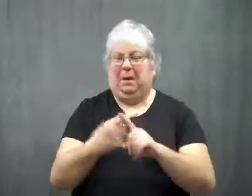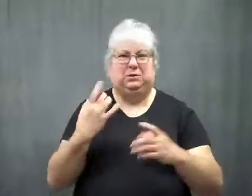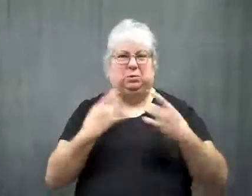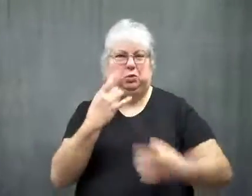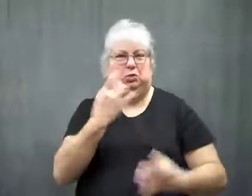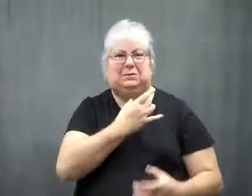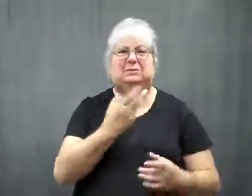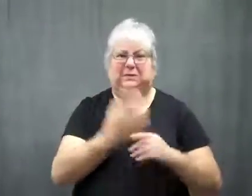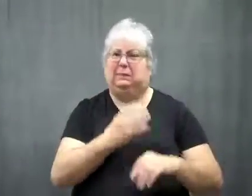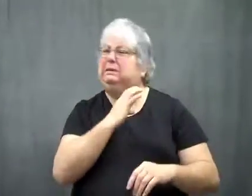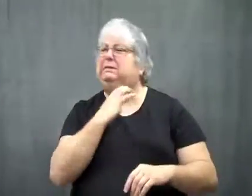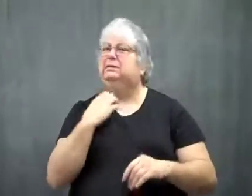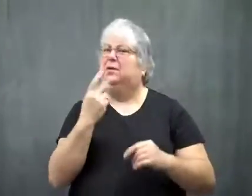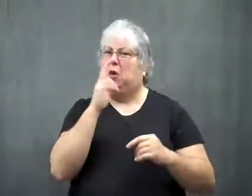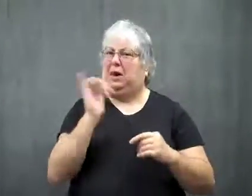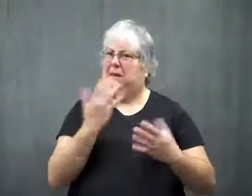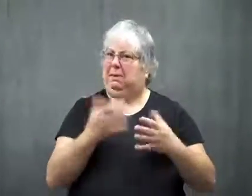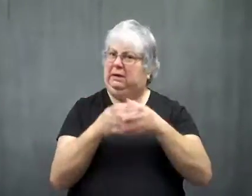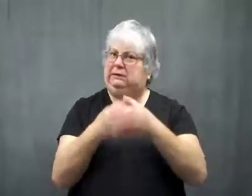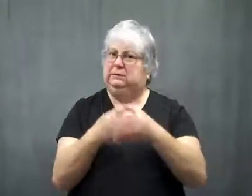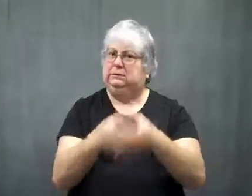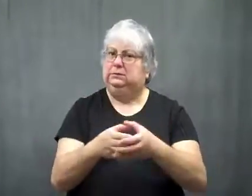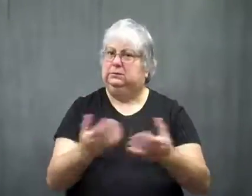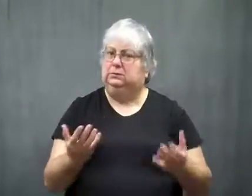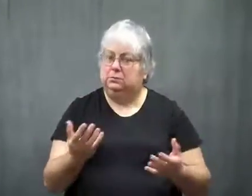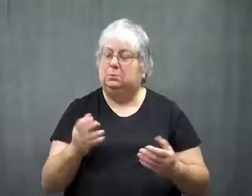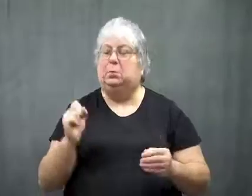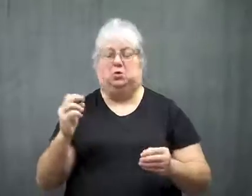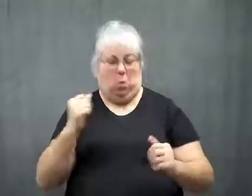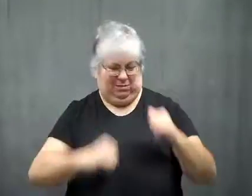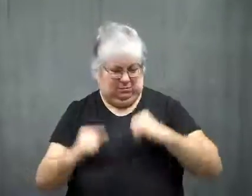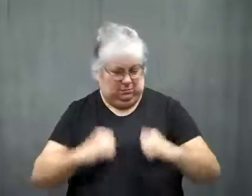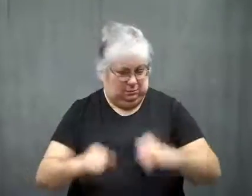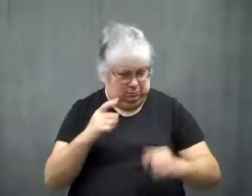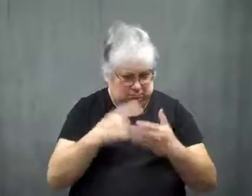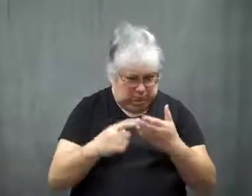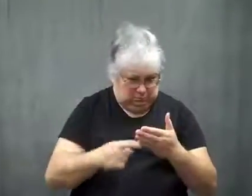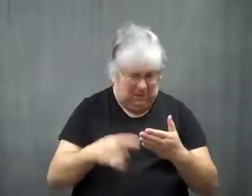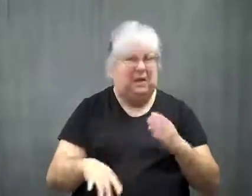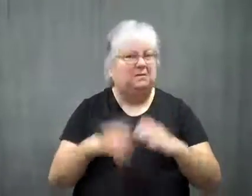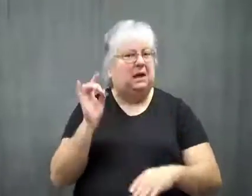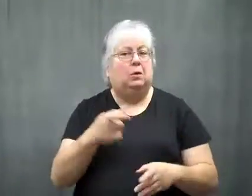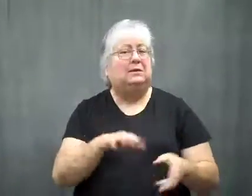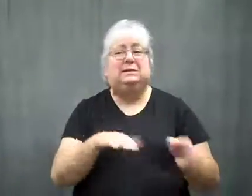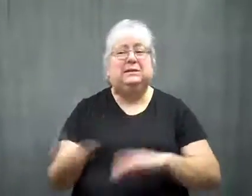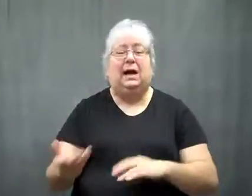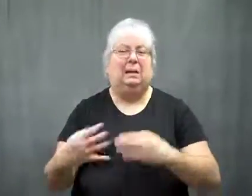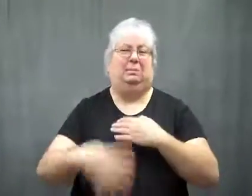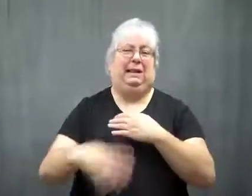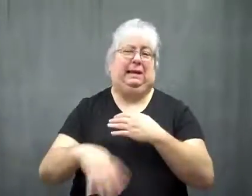There were bruises, and some on the neck made it appear she may have been strangled.